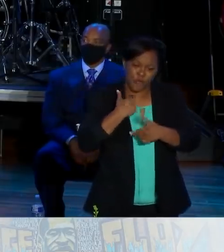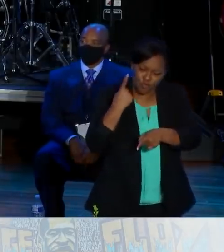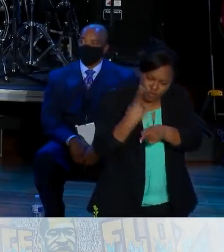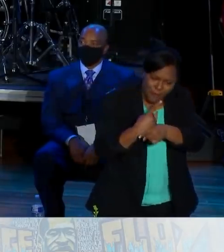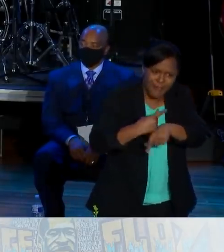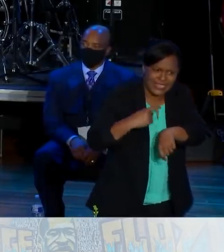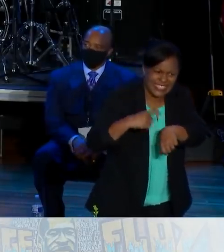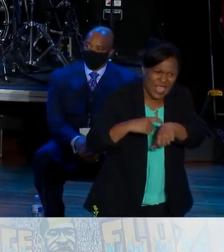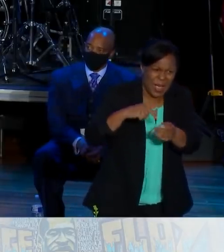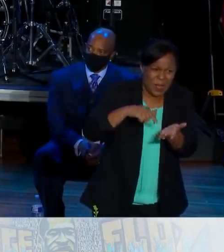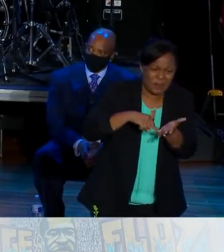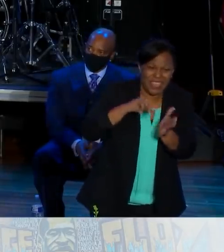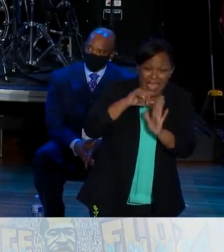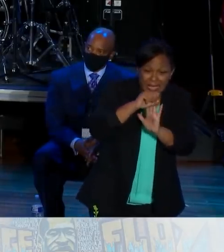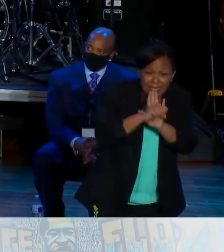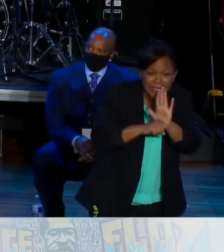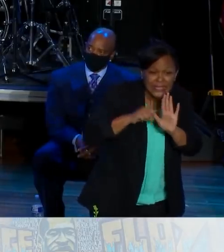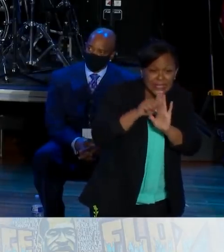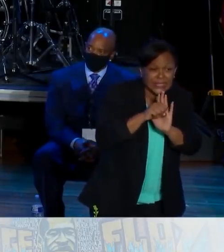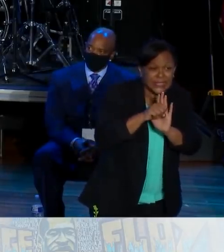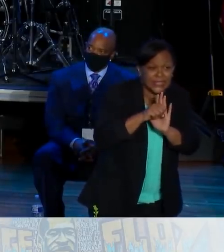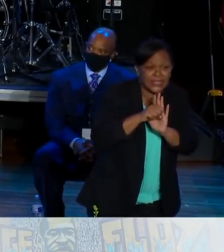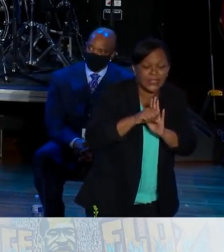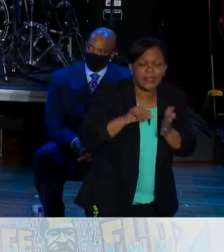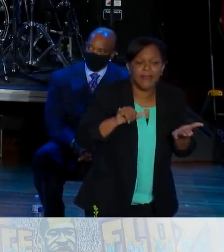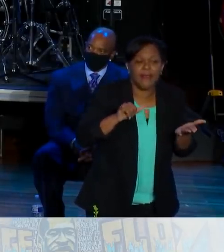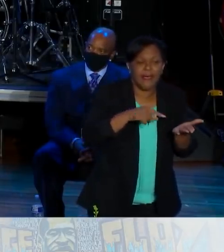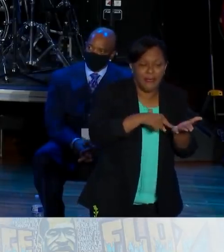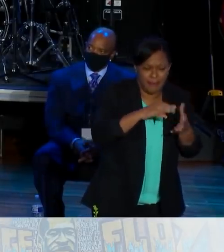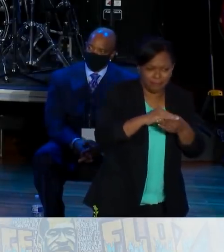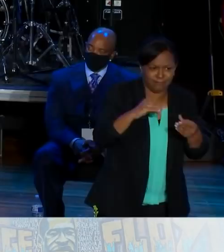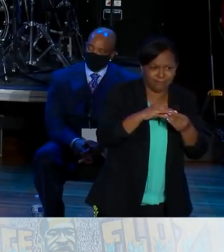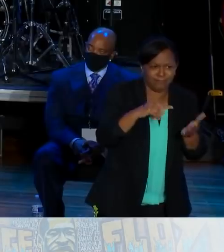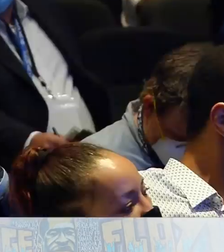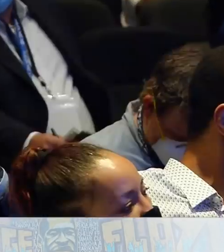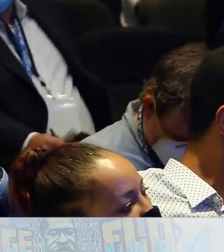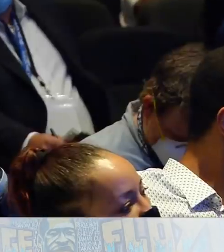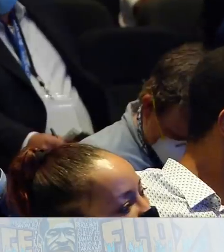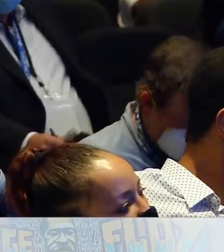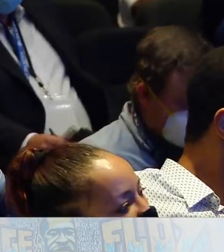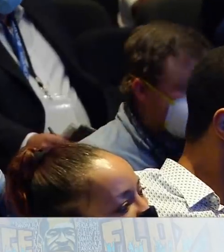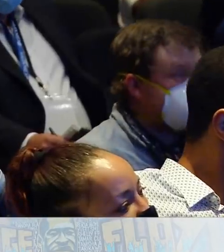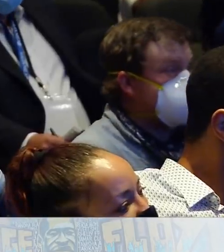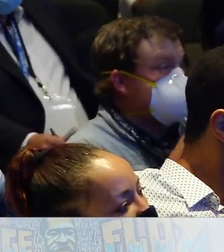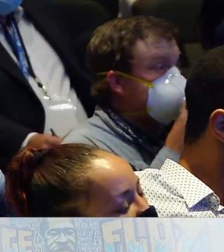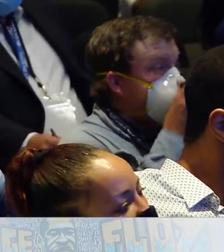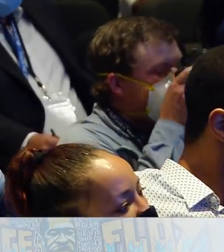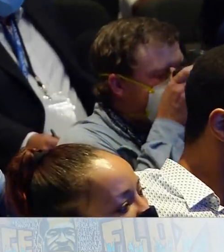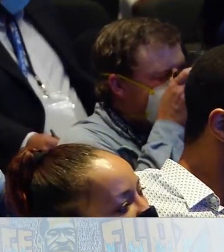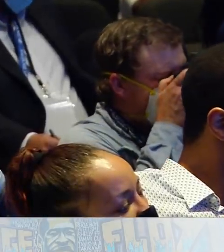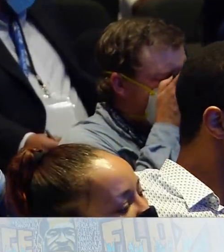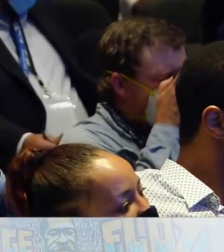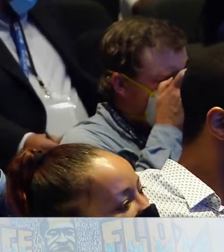TEXTS, GO BACK TO YOUR TEXTS, ECCLESIASTS, THIS IS A TIME AND A SEASON.